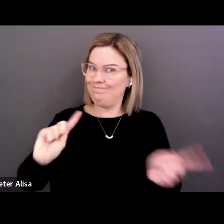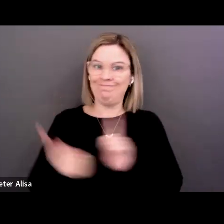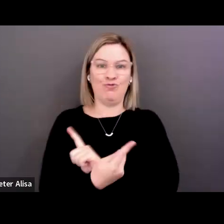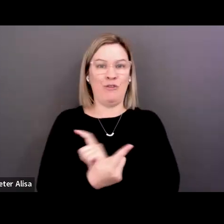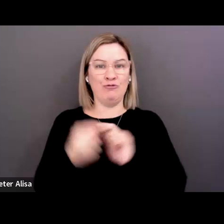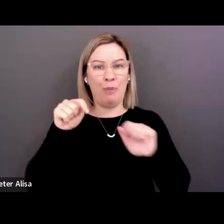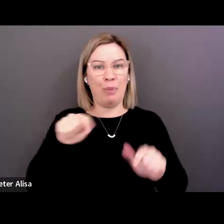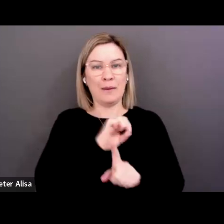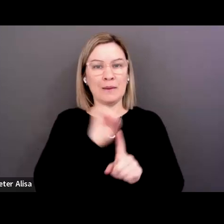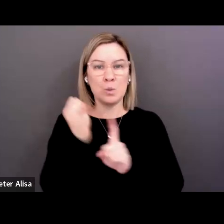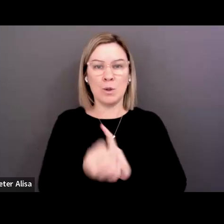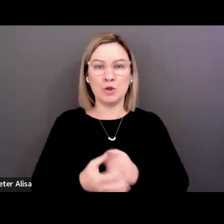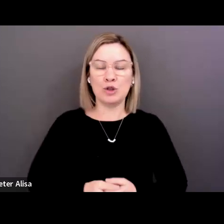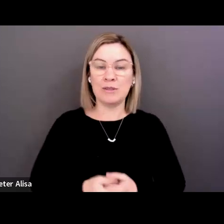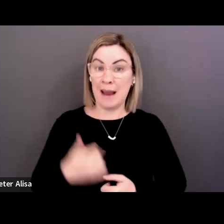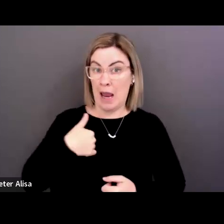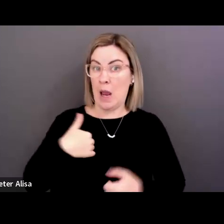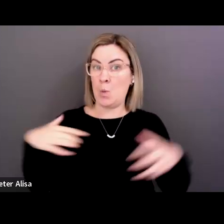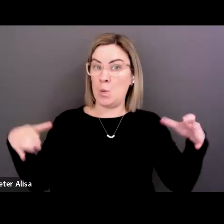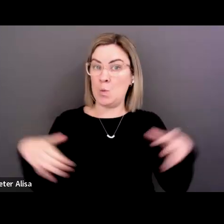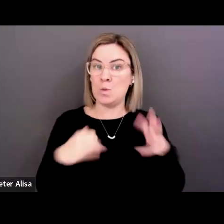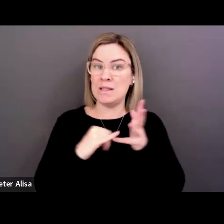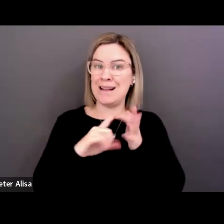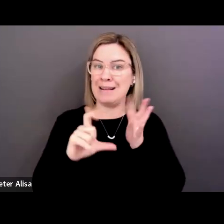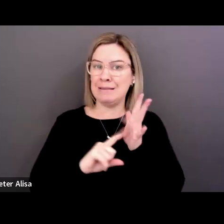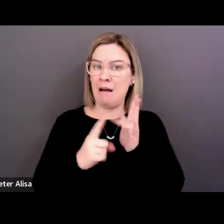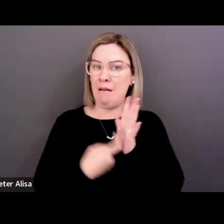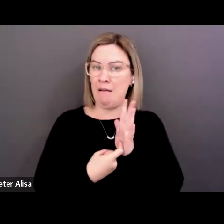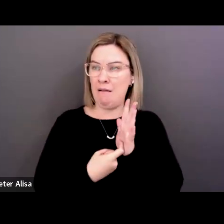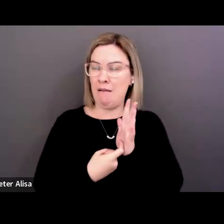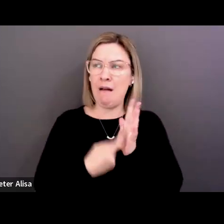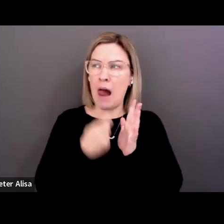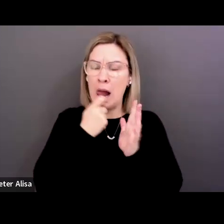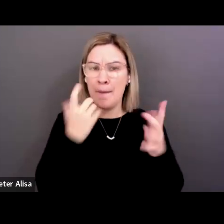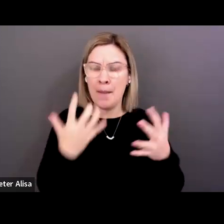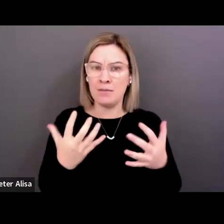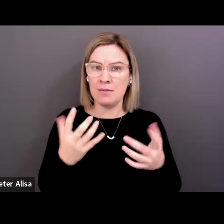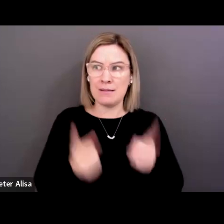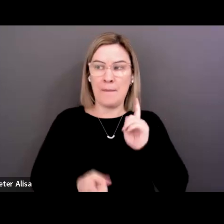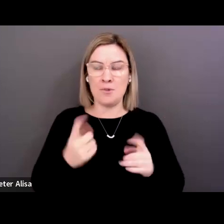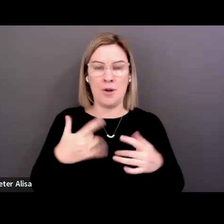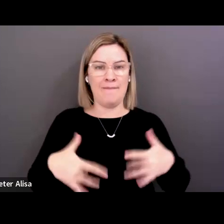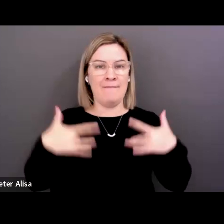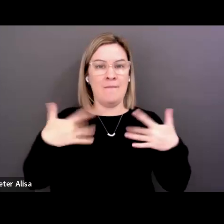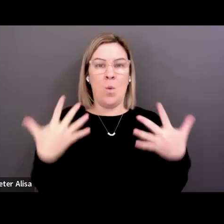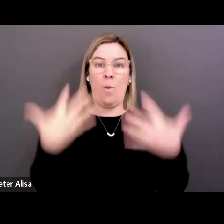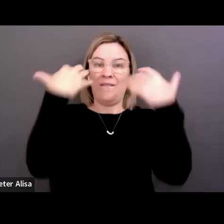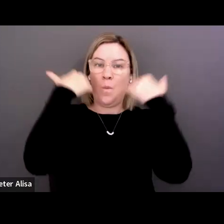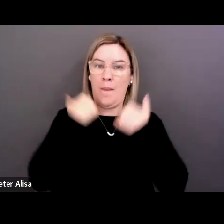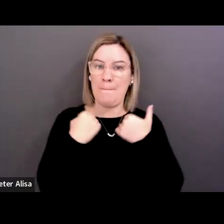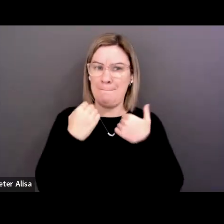biodiversity crisis that's going to require huge changes and an all hands on deck approach to really turning things around. I think in our sector